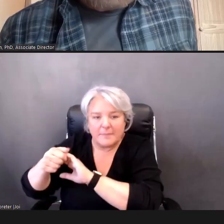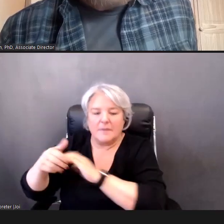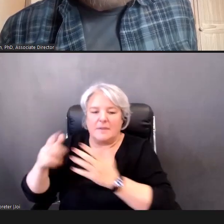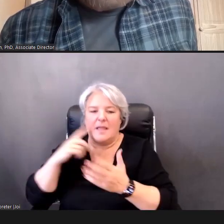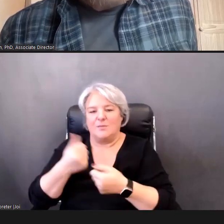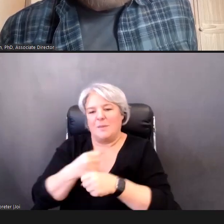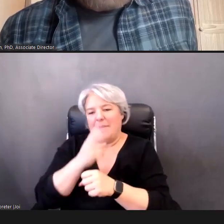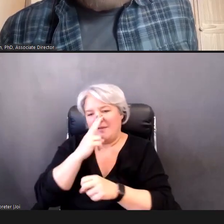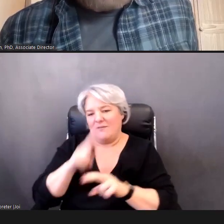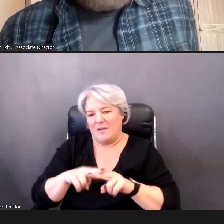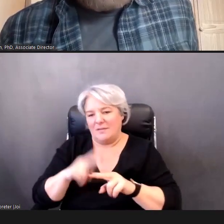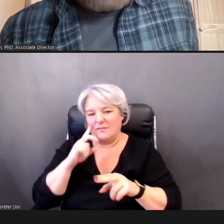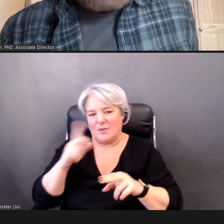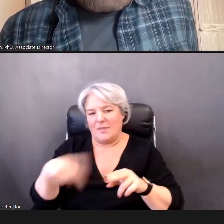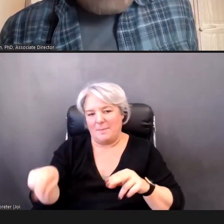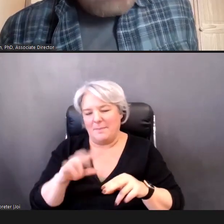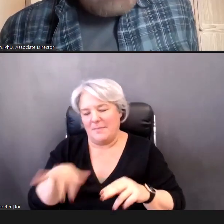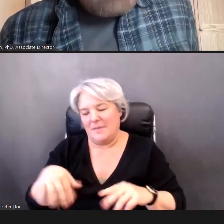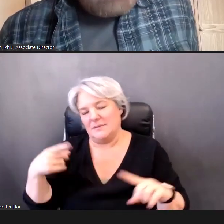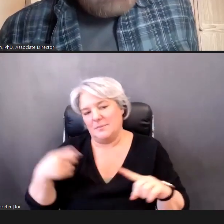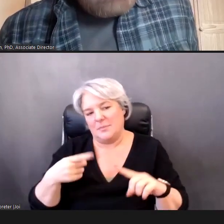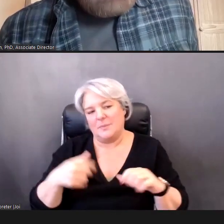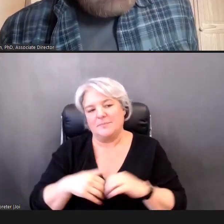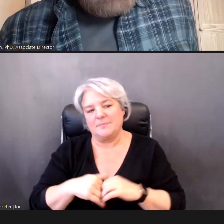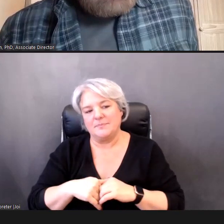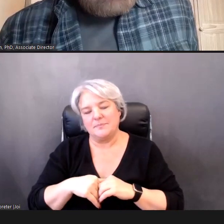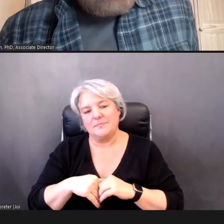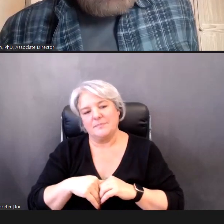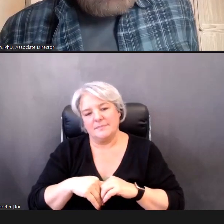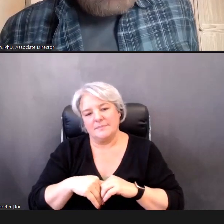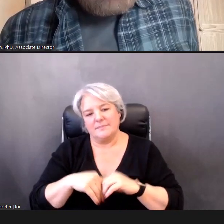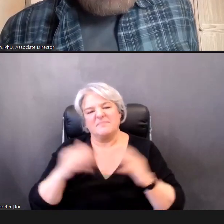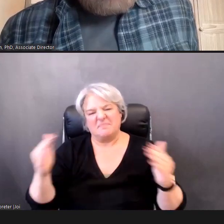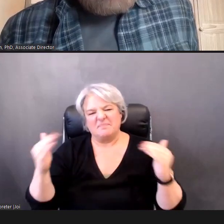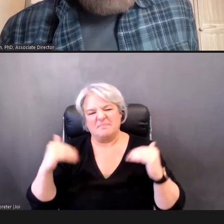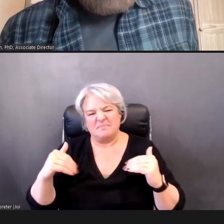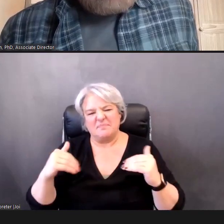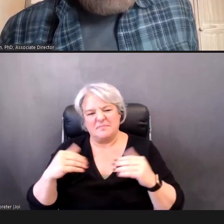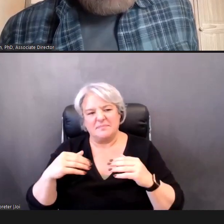so